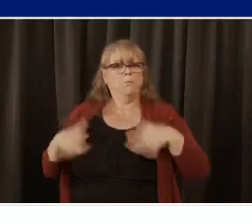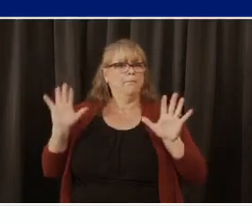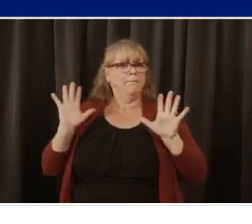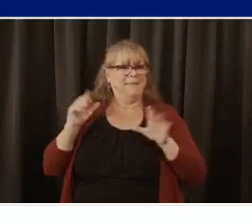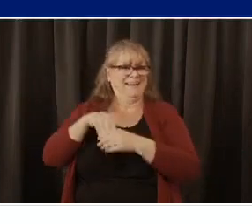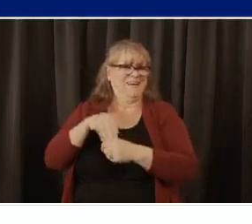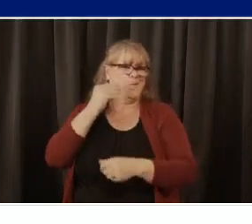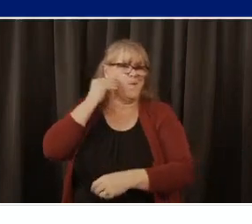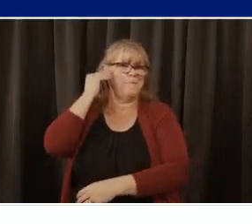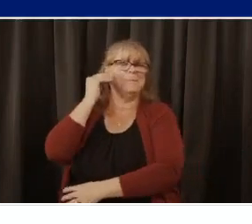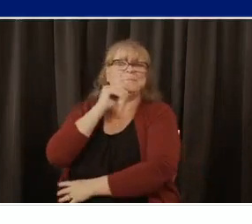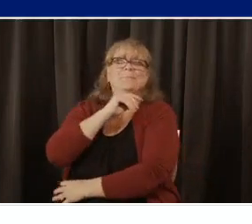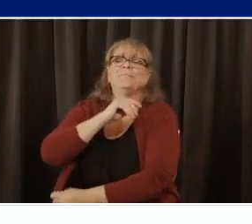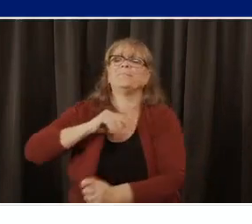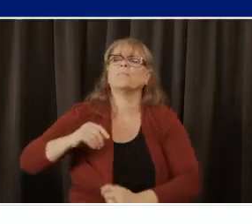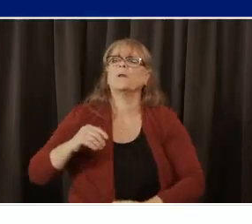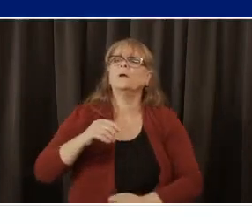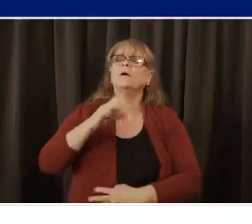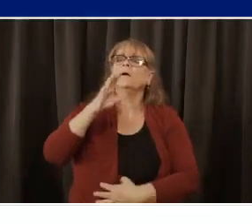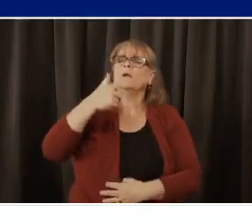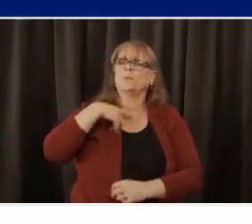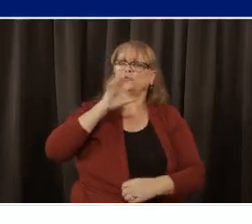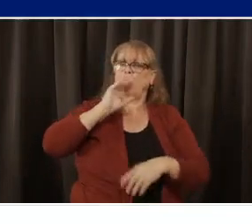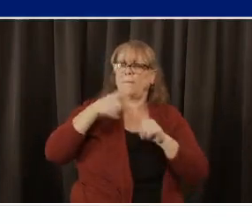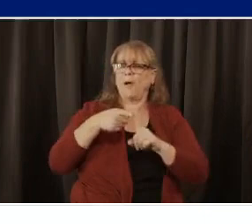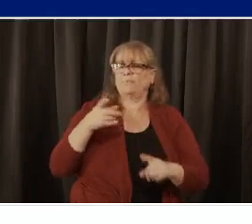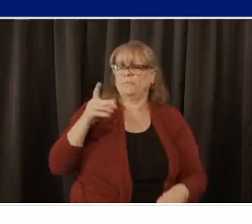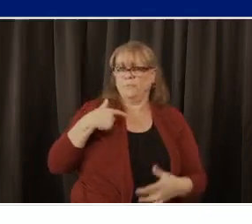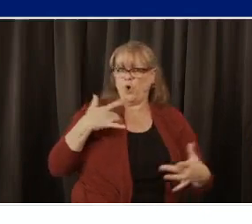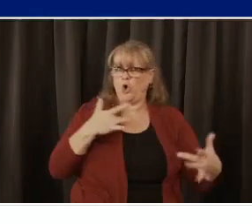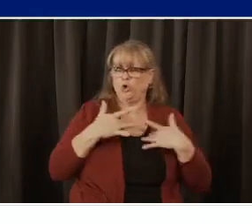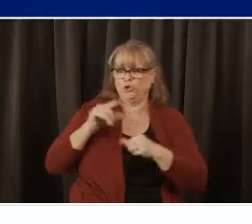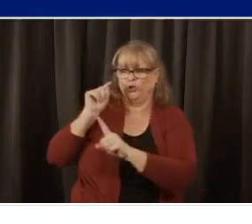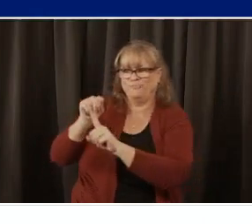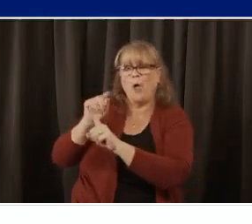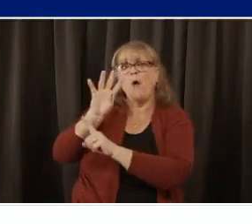We will it's a little bit different than other ways we have more equipment, we're better ready.